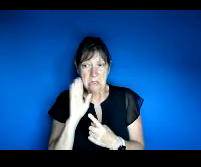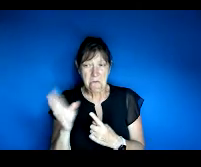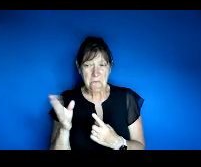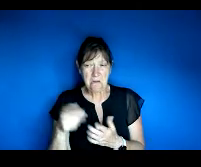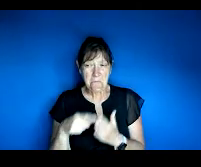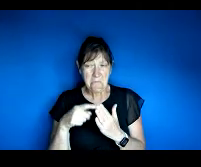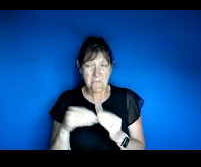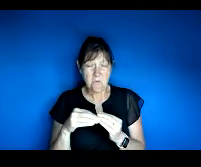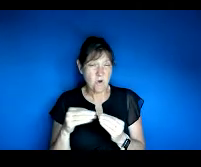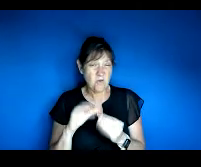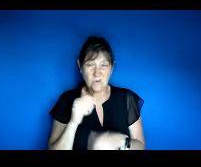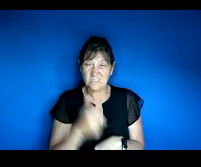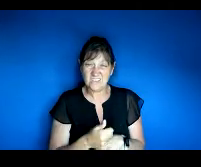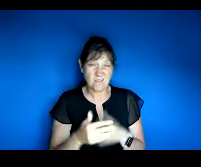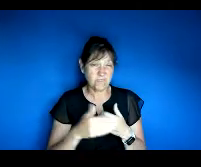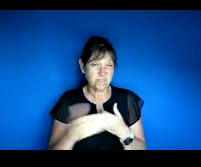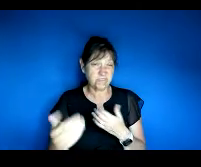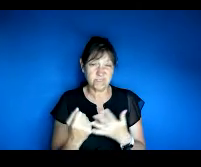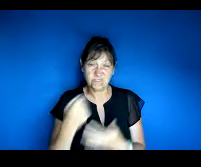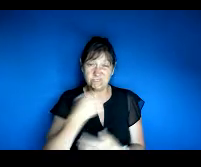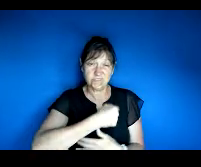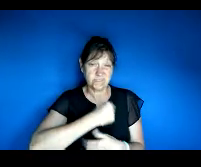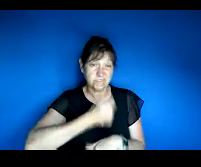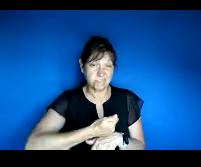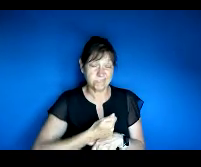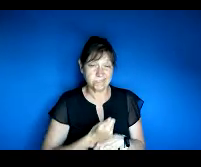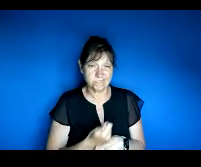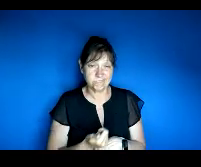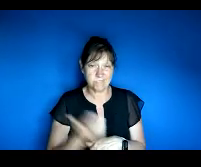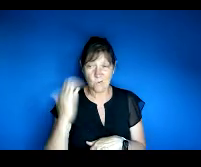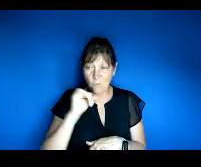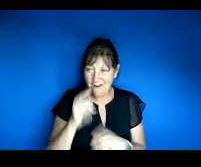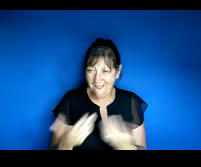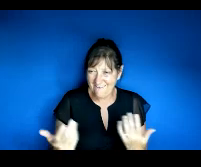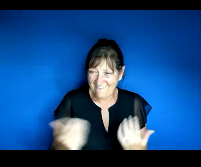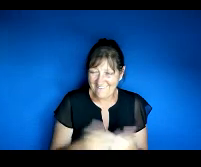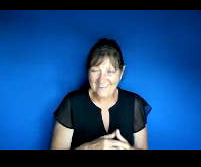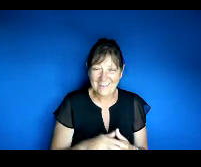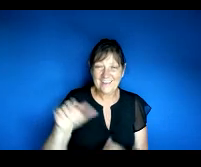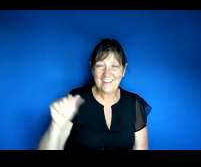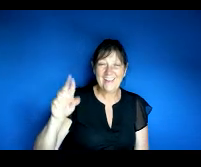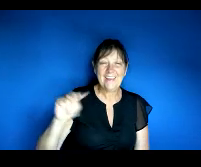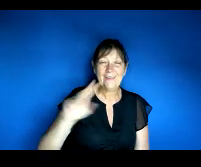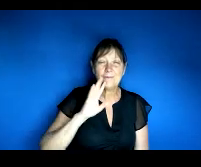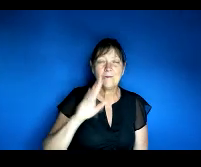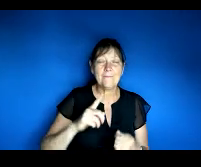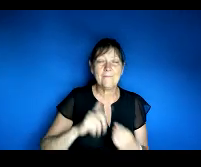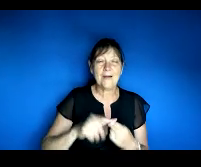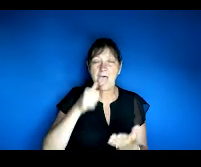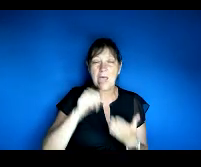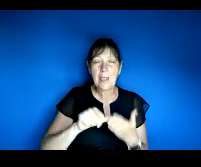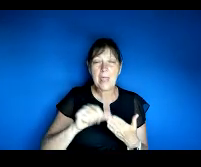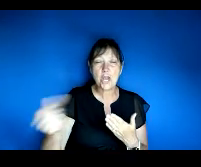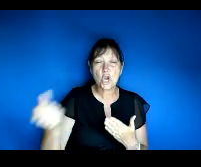throughout their time at UVM. And so, you know, Aaron talked about sending letters at the beginning of the semester. Students can send their accommodation letters,